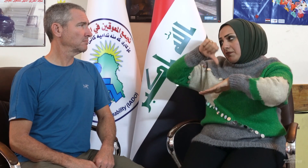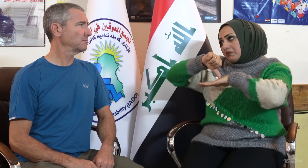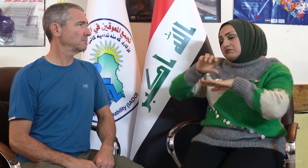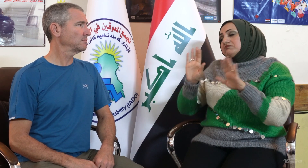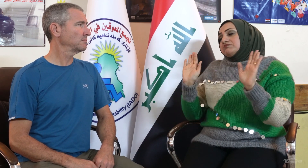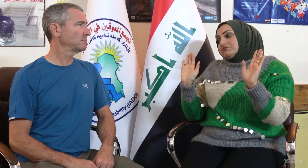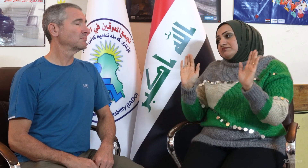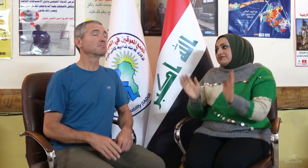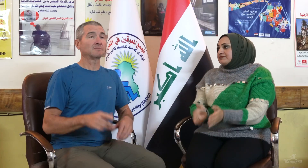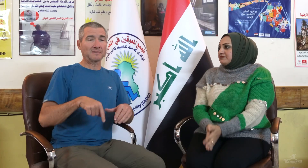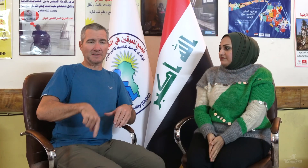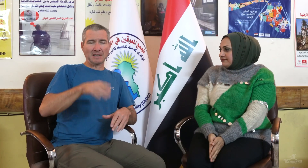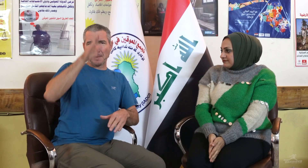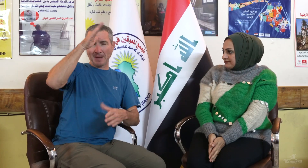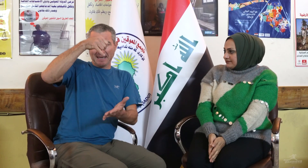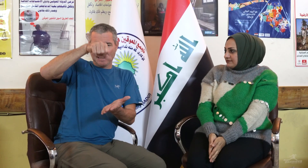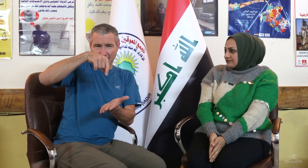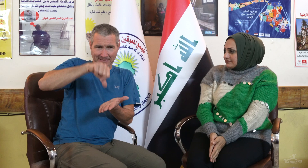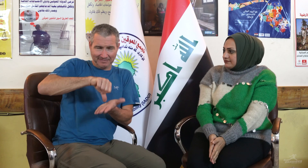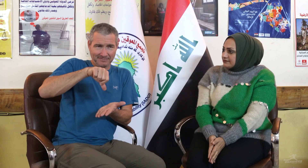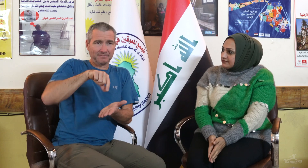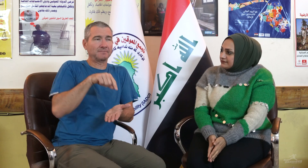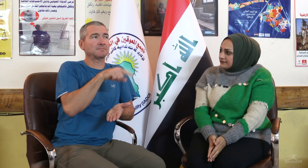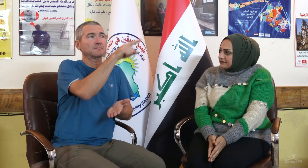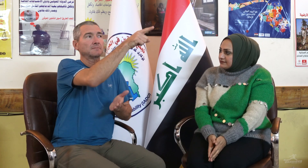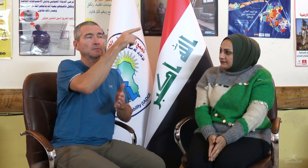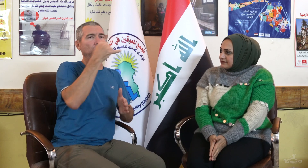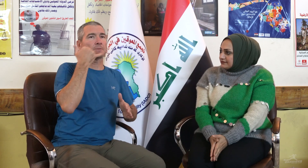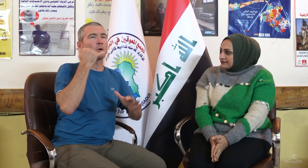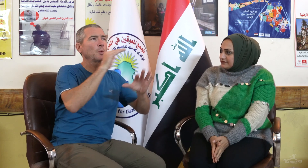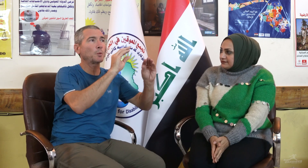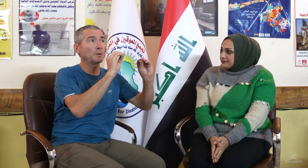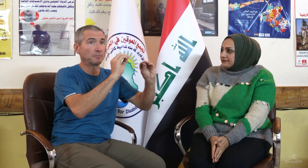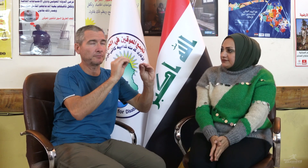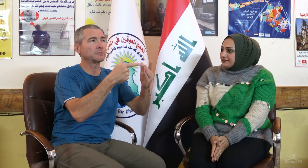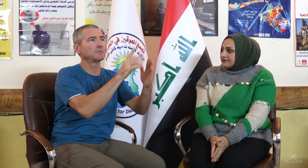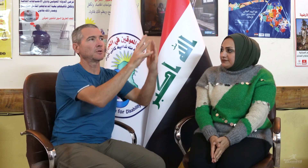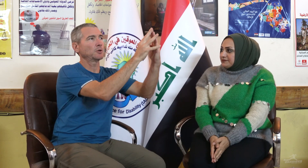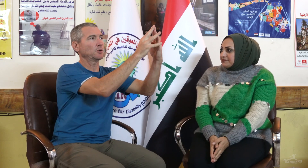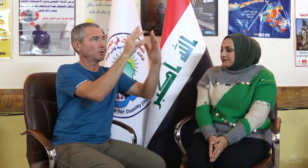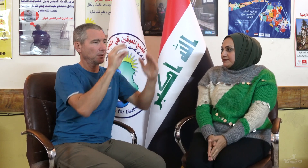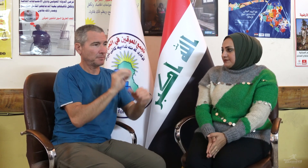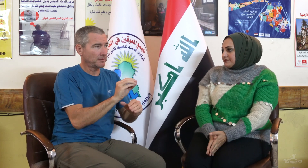we can receive more support from Iraq. The goal is for Baghdad to learn from the center in Erbil and